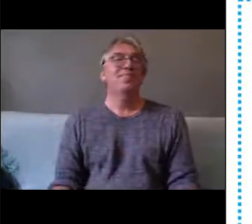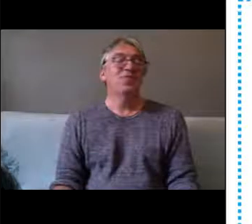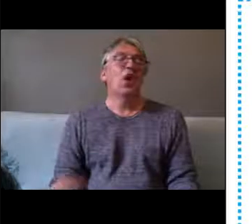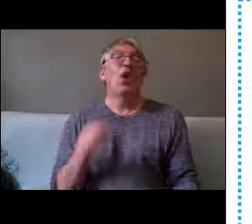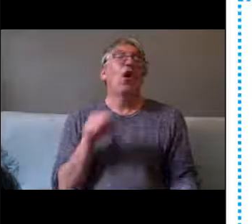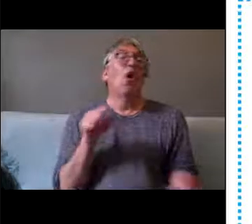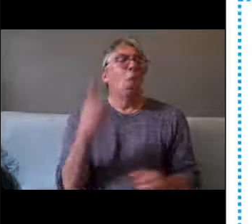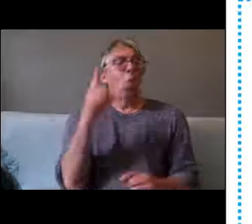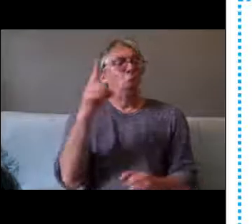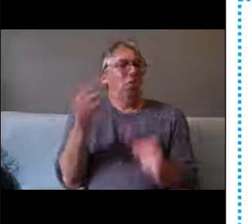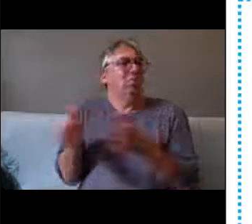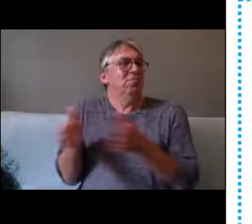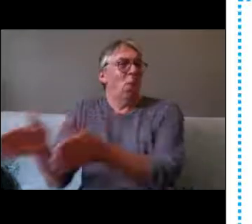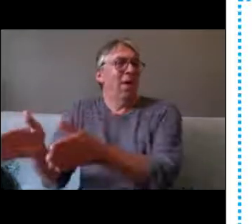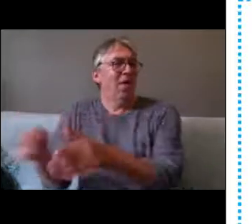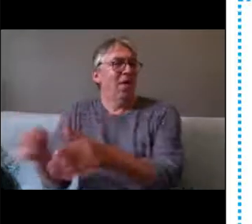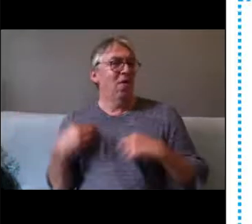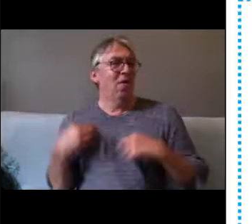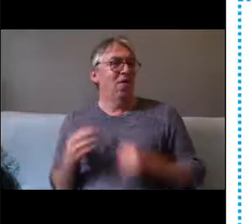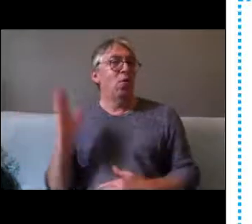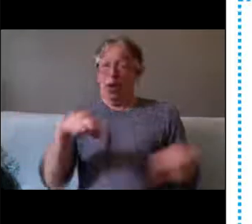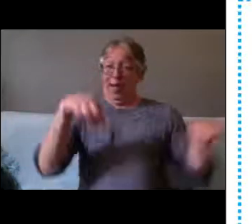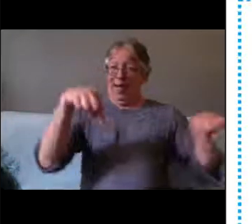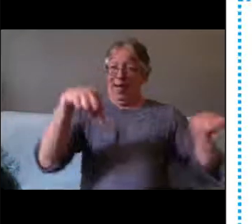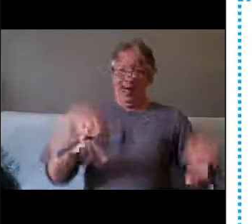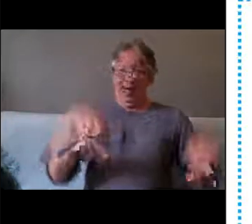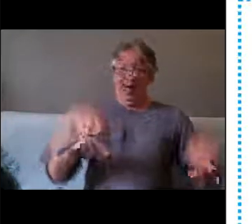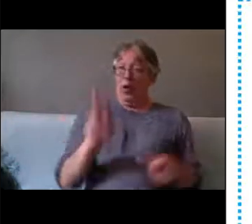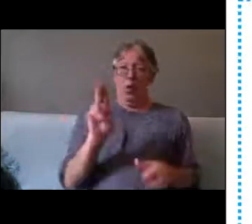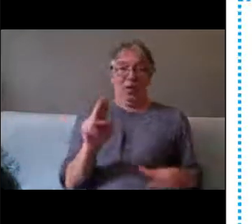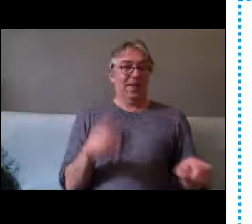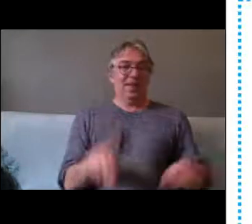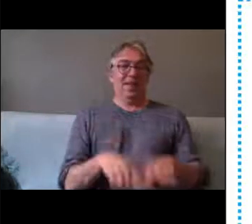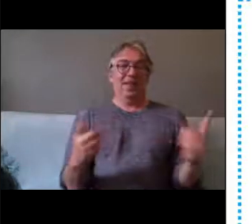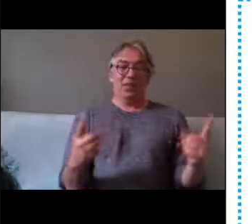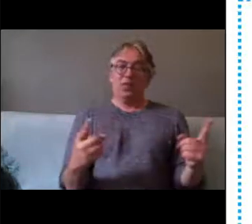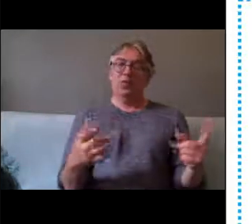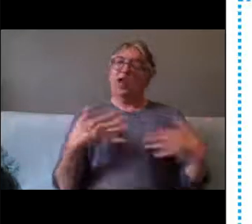But over here, there is a proper mechanism.